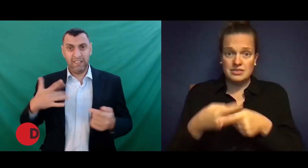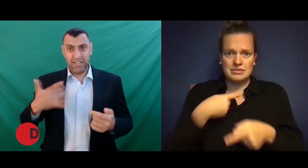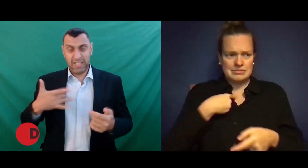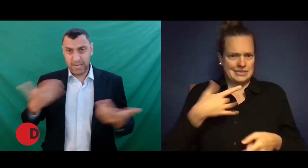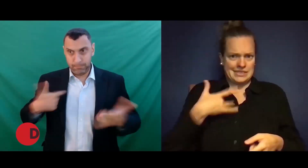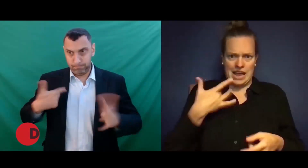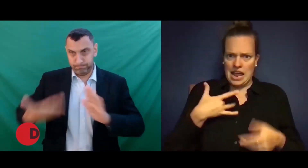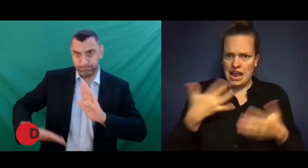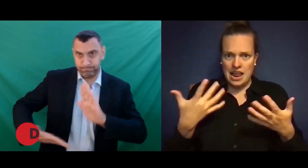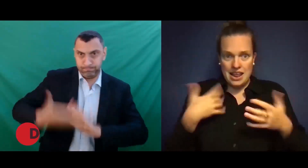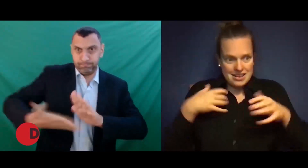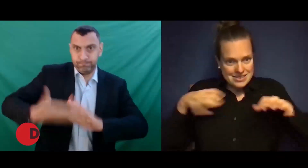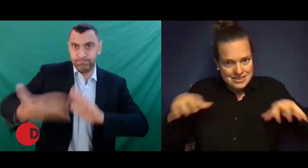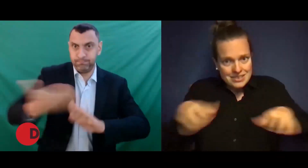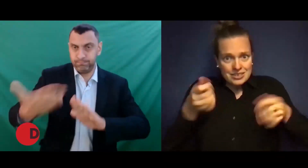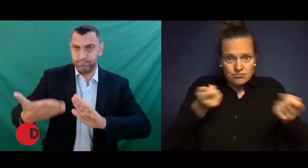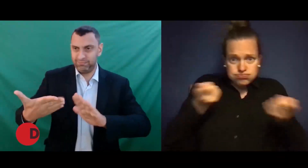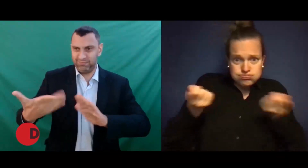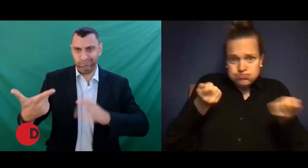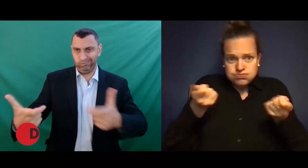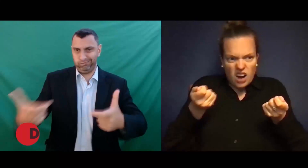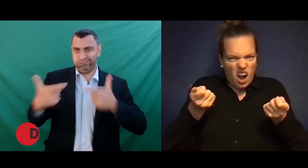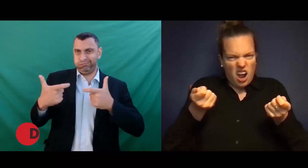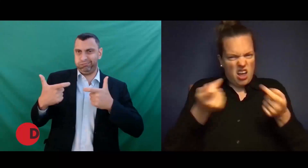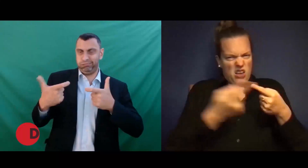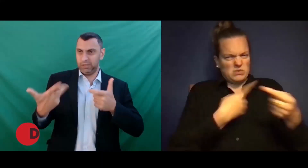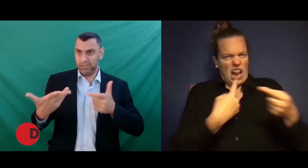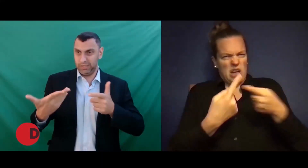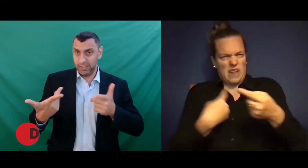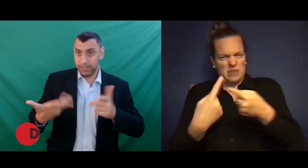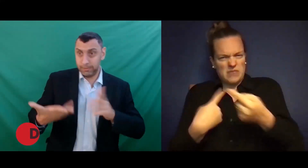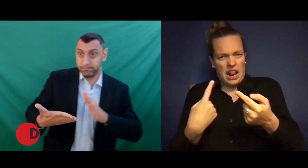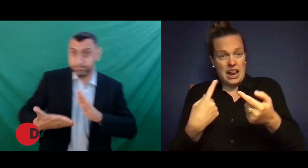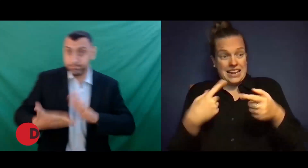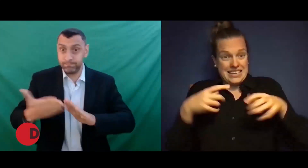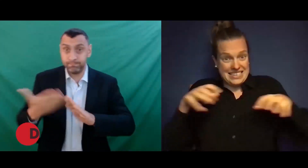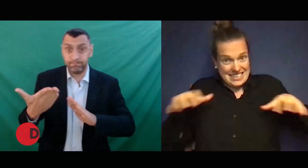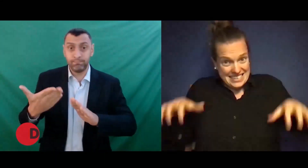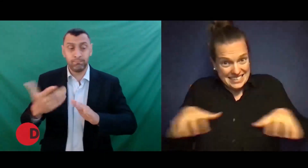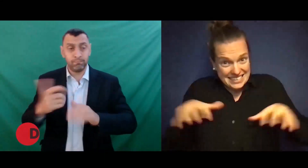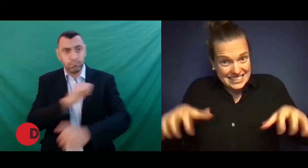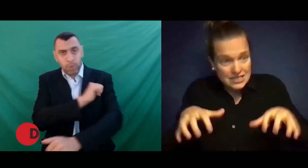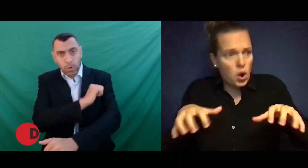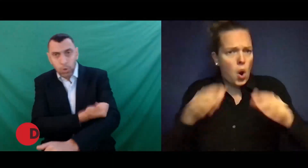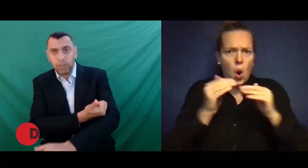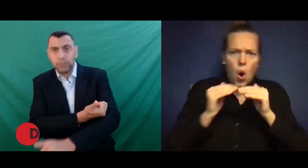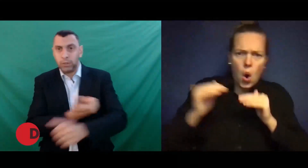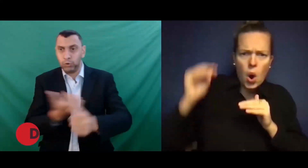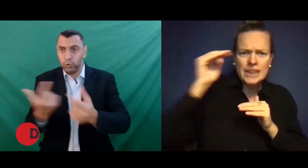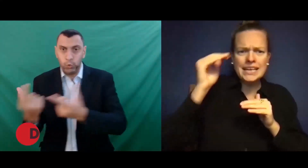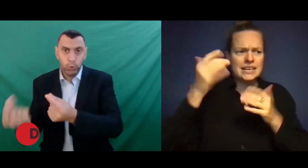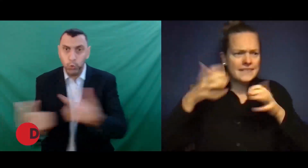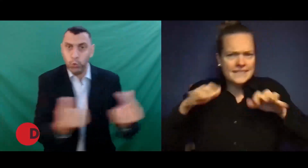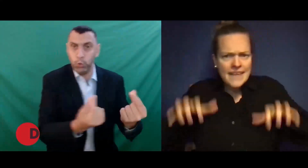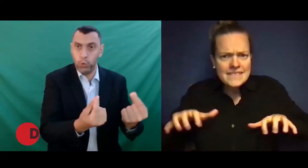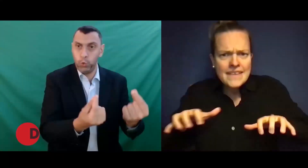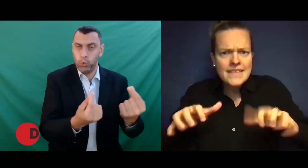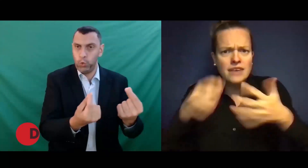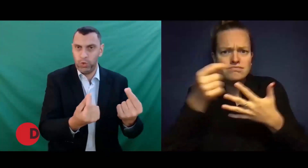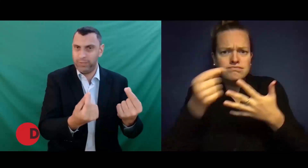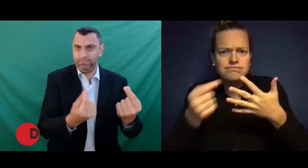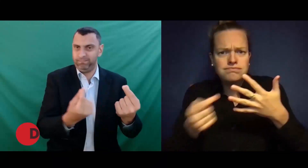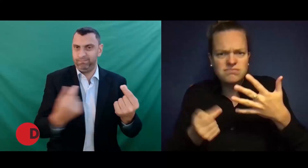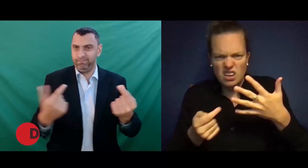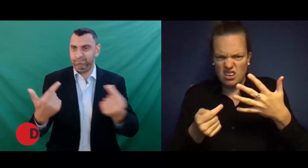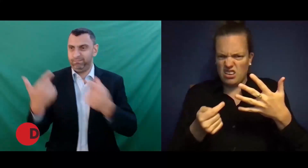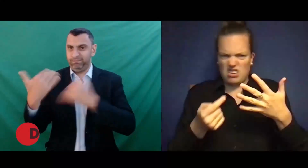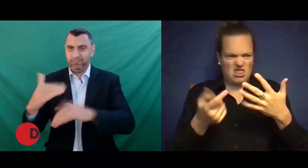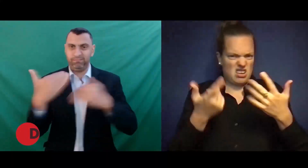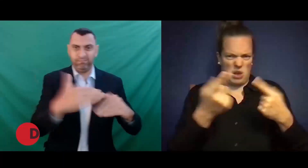I was not allowed to operate properly.